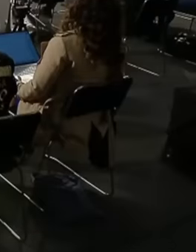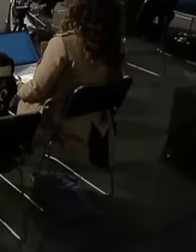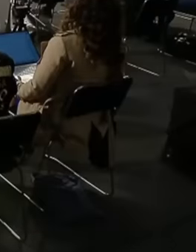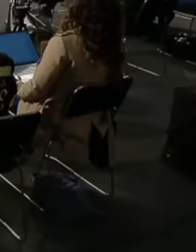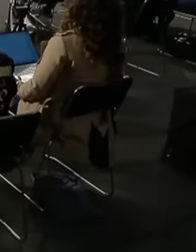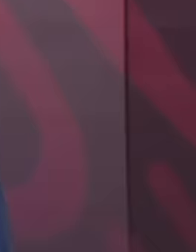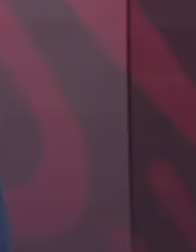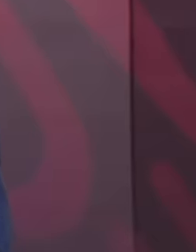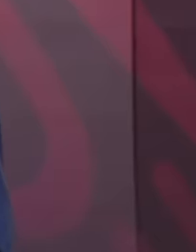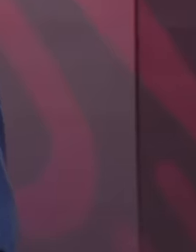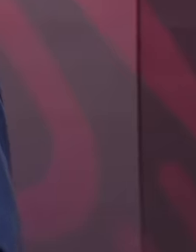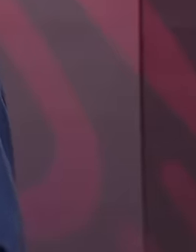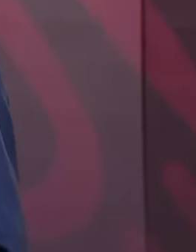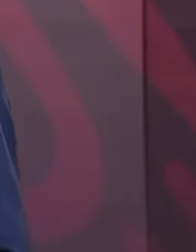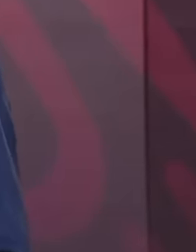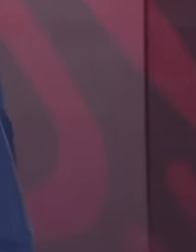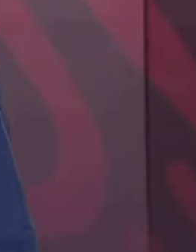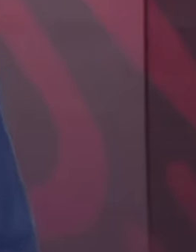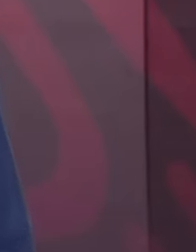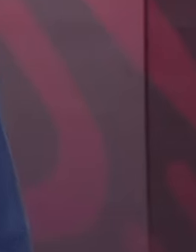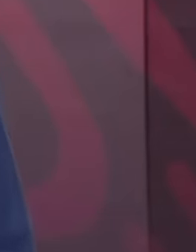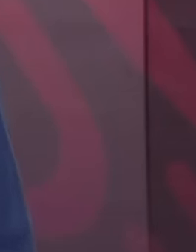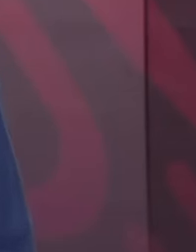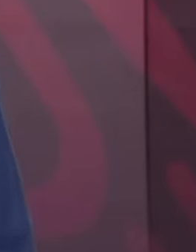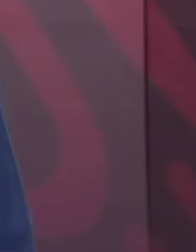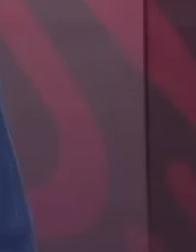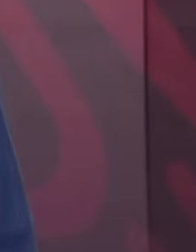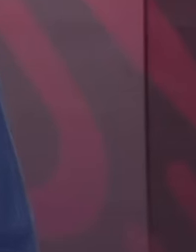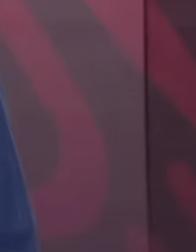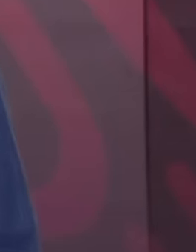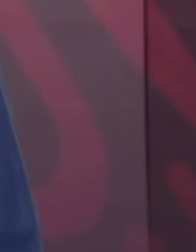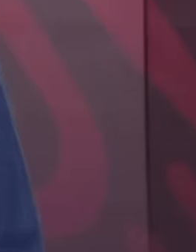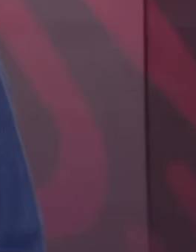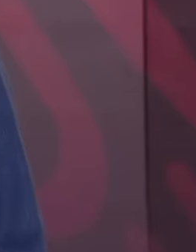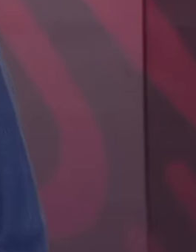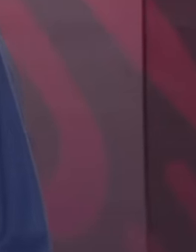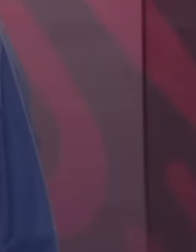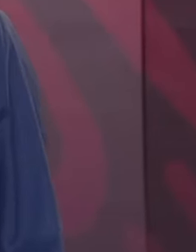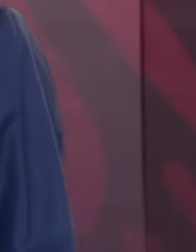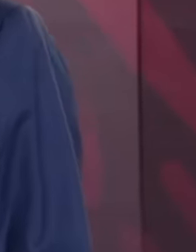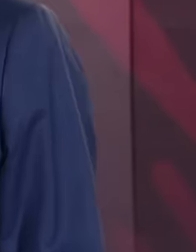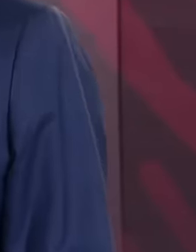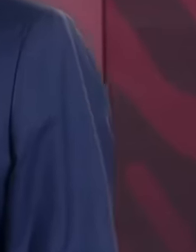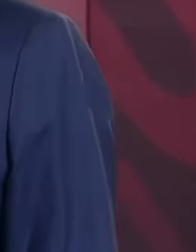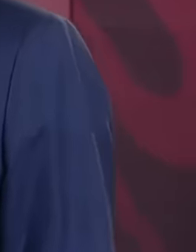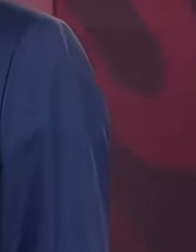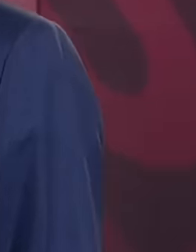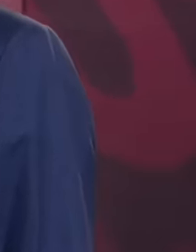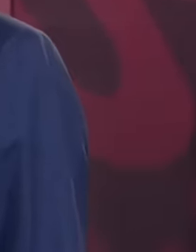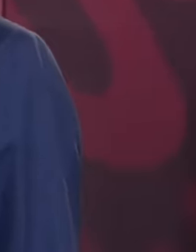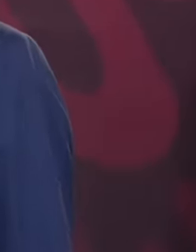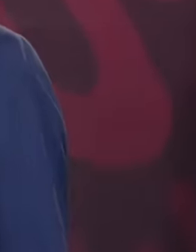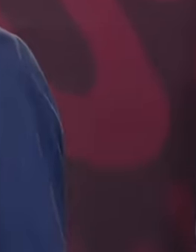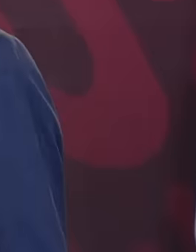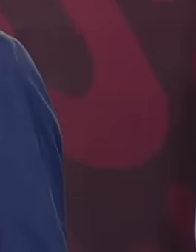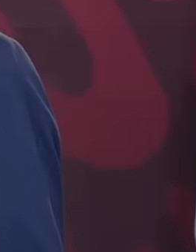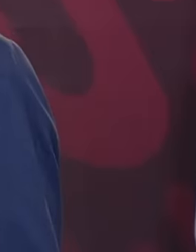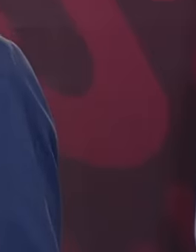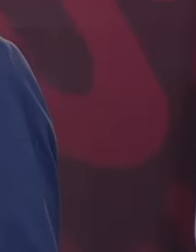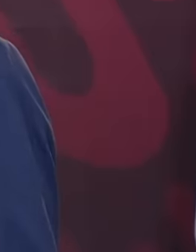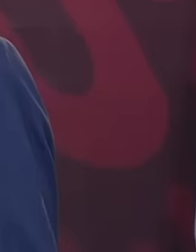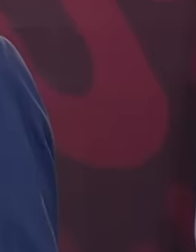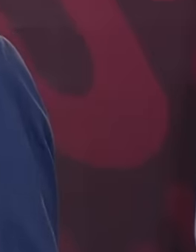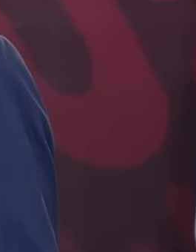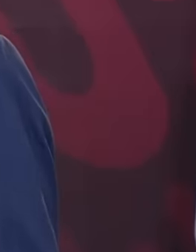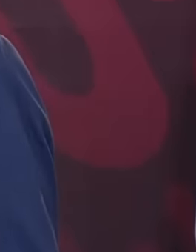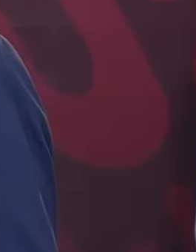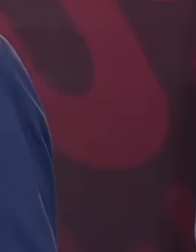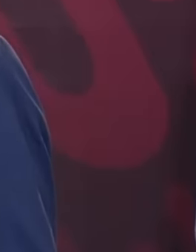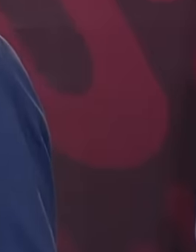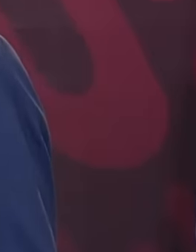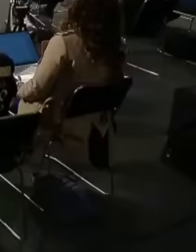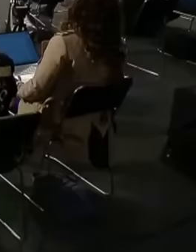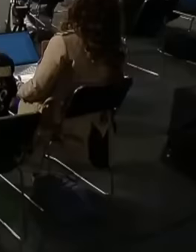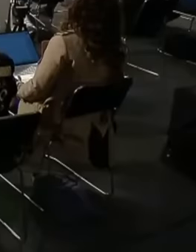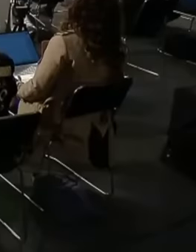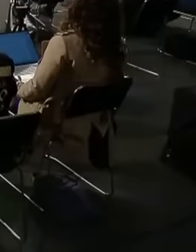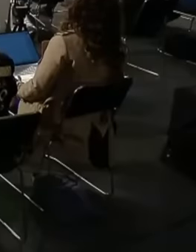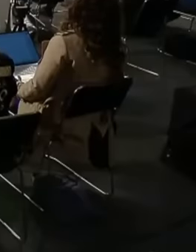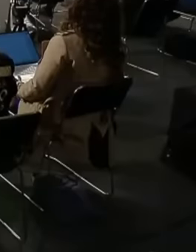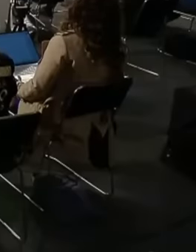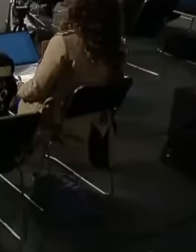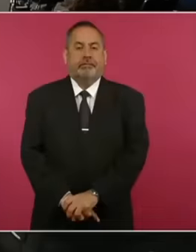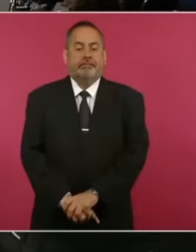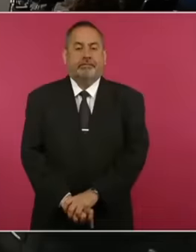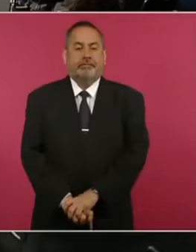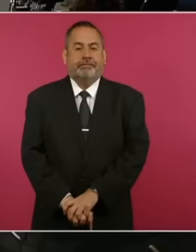who are interested in history and foreign policy, international relations and